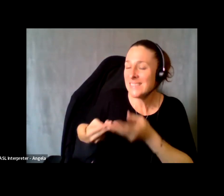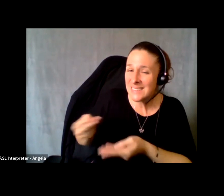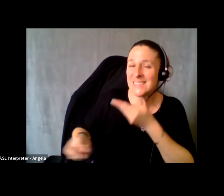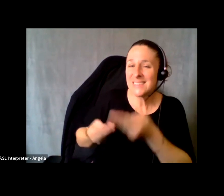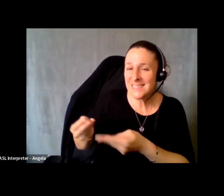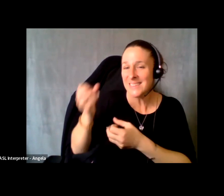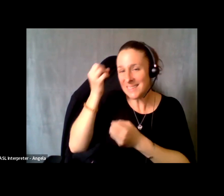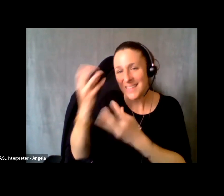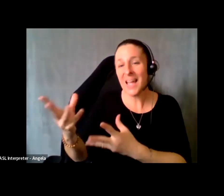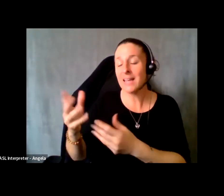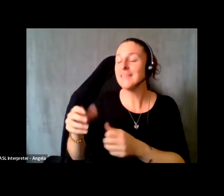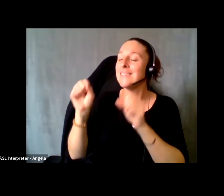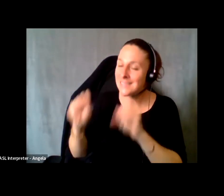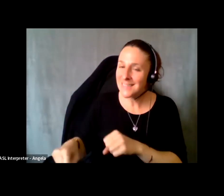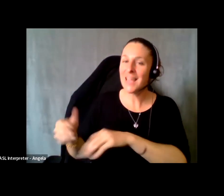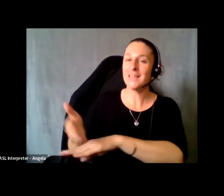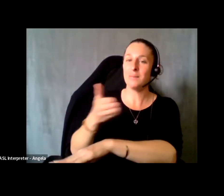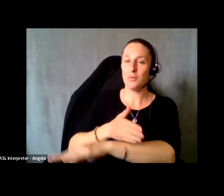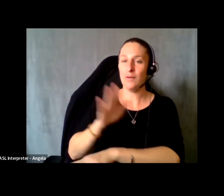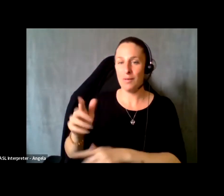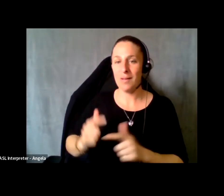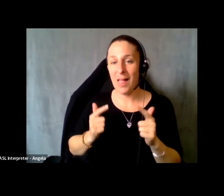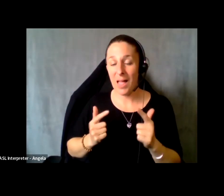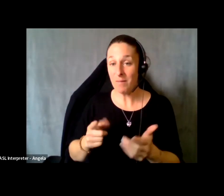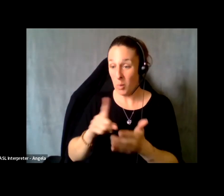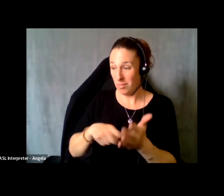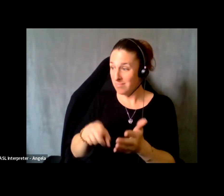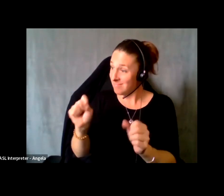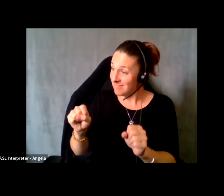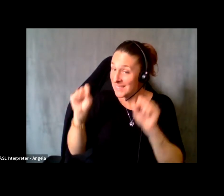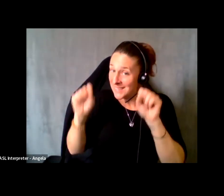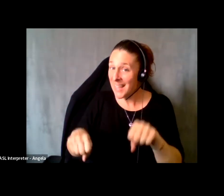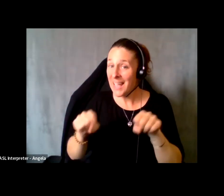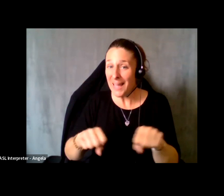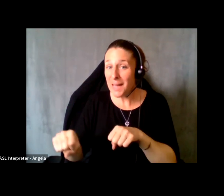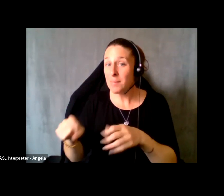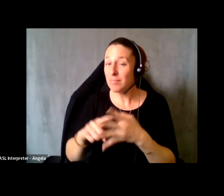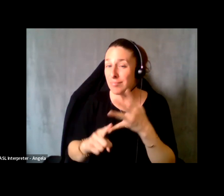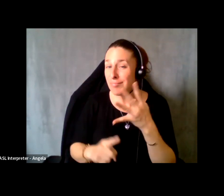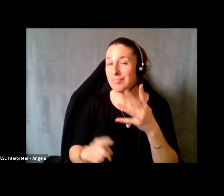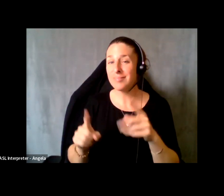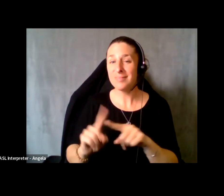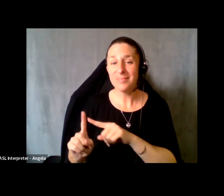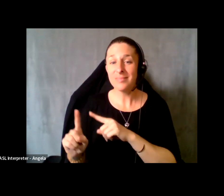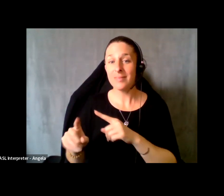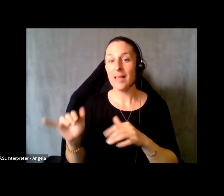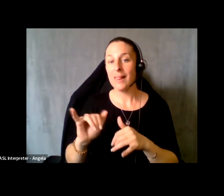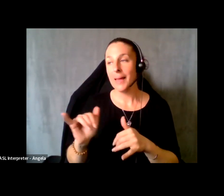and what it is…what it is capable of, right, is very important, such as conveying how they